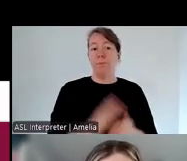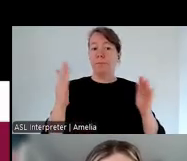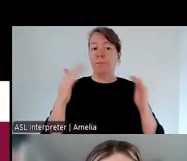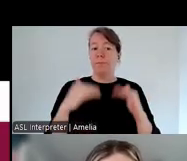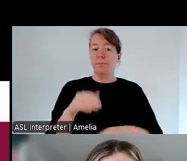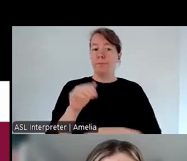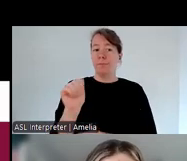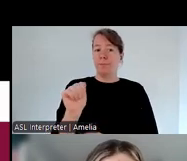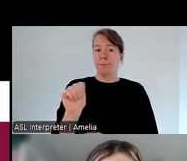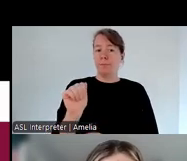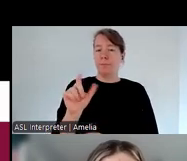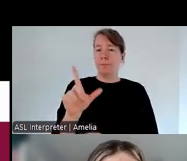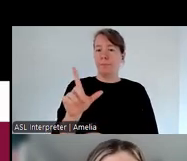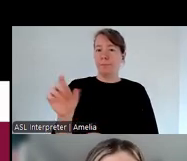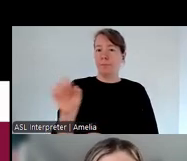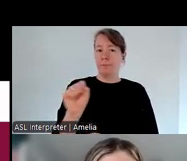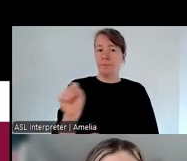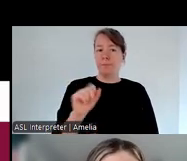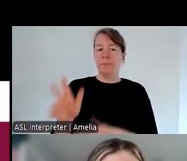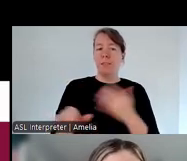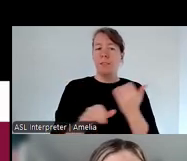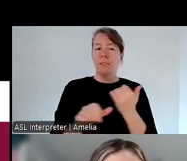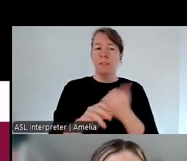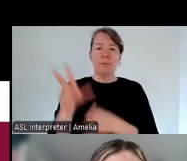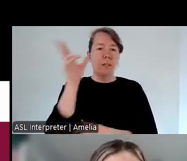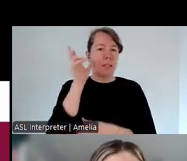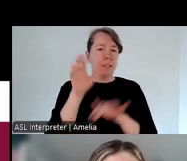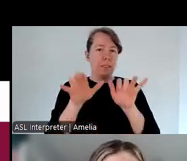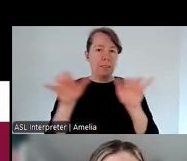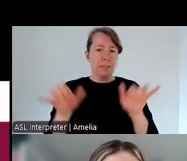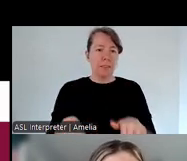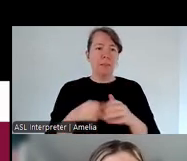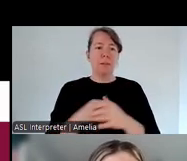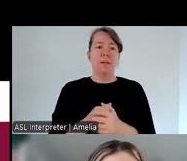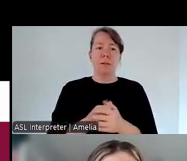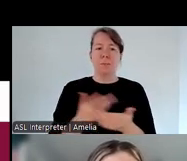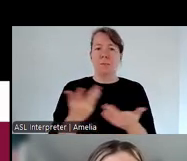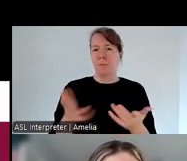These are wireless systems built right into many lecture halls and auditoriums.